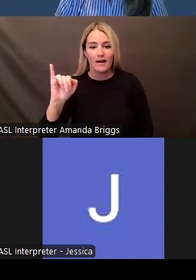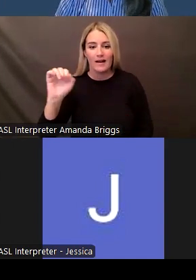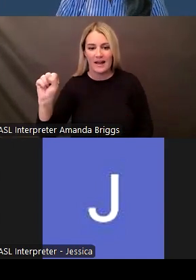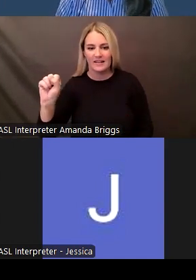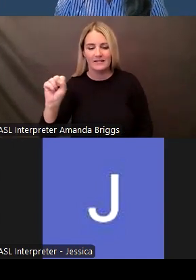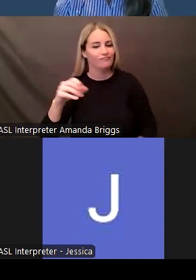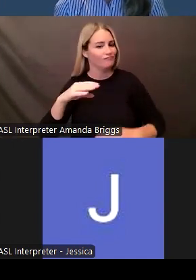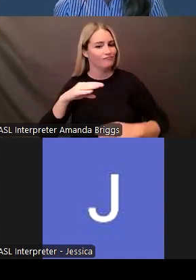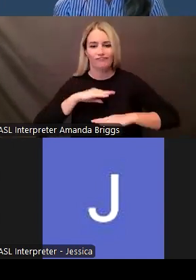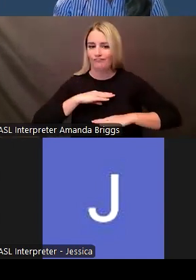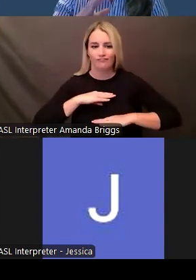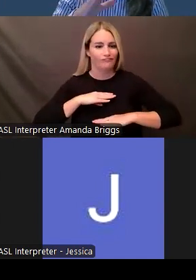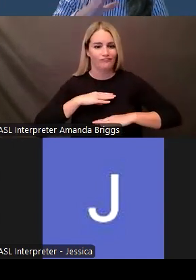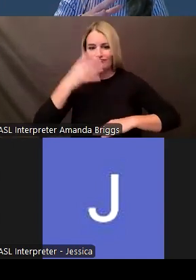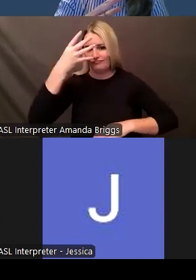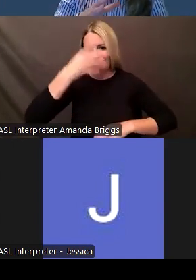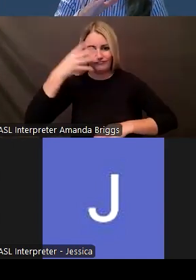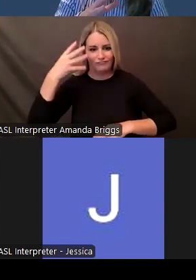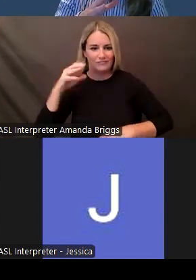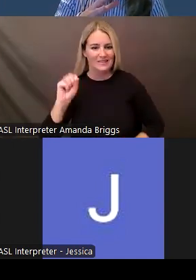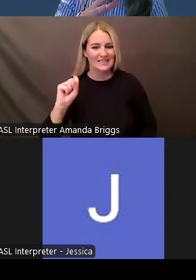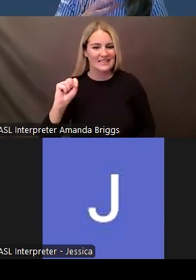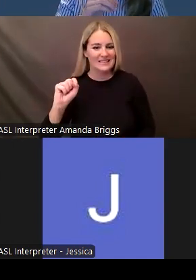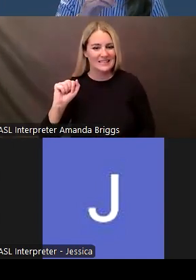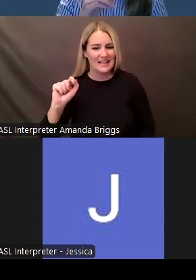So, this might be a little confusing because as Sabrina just talked about,